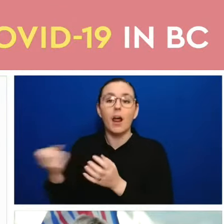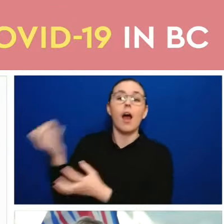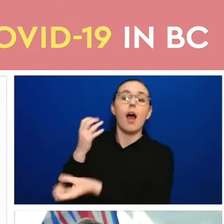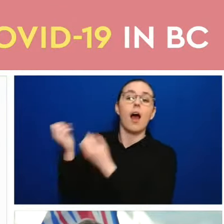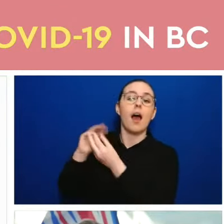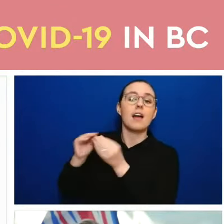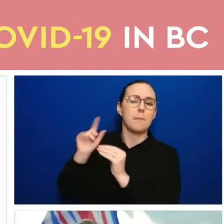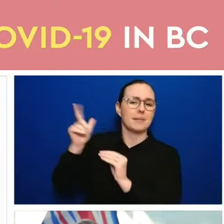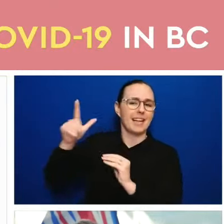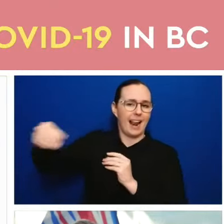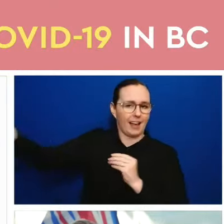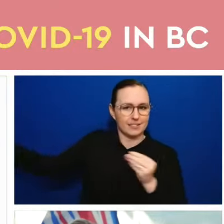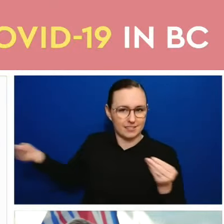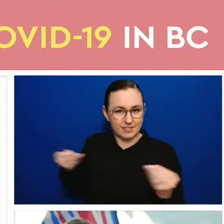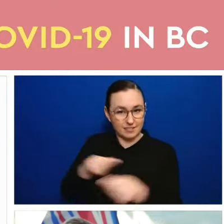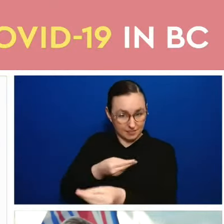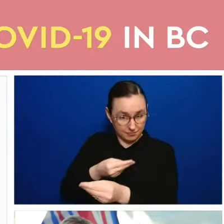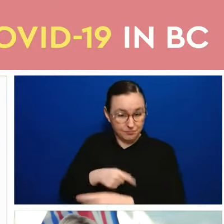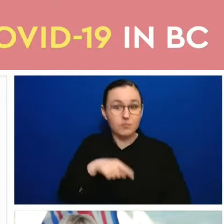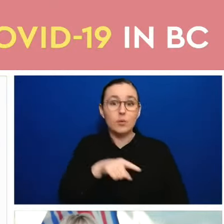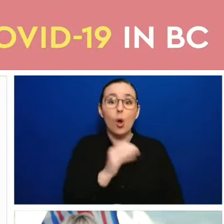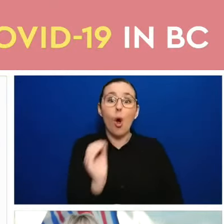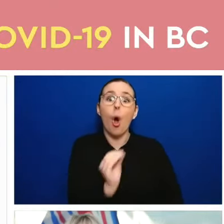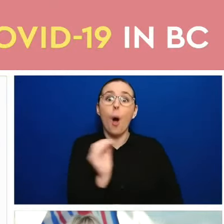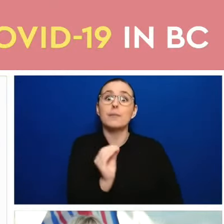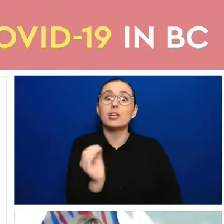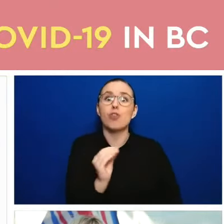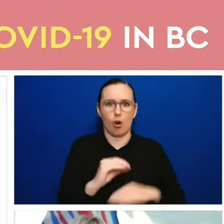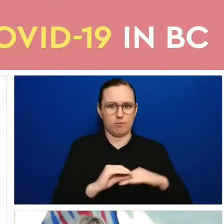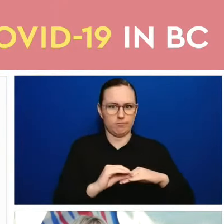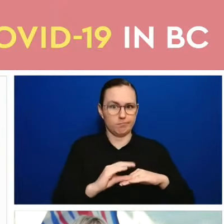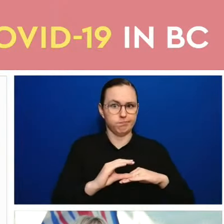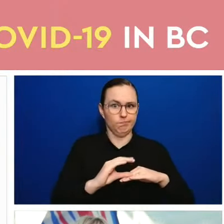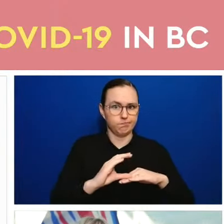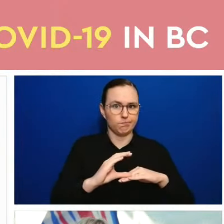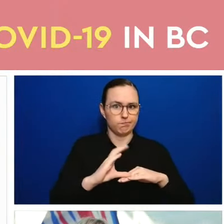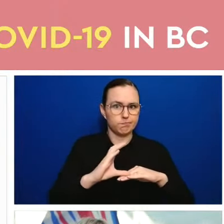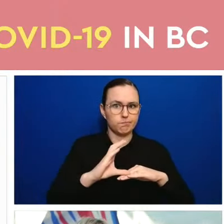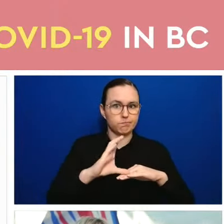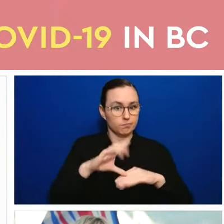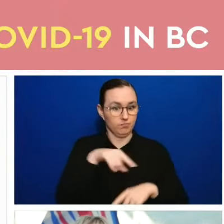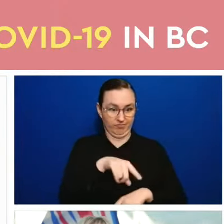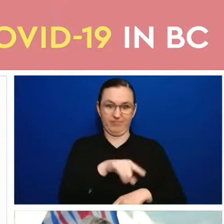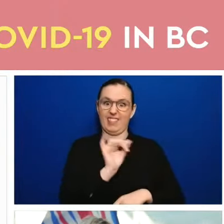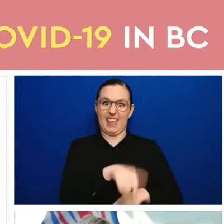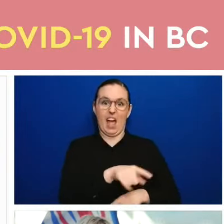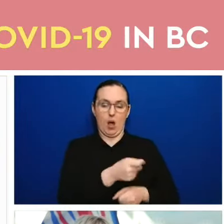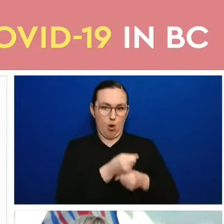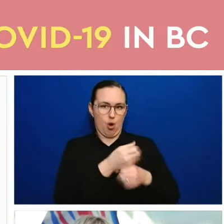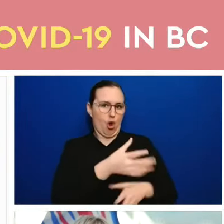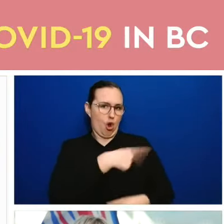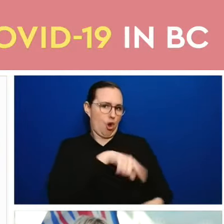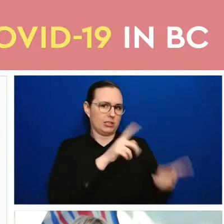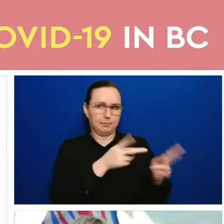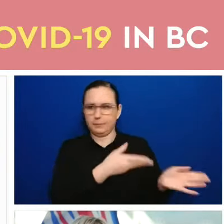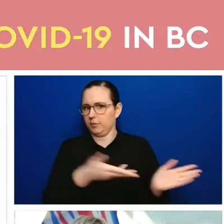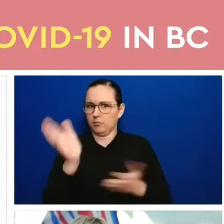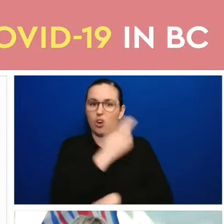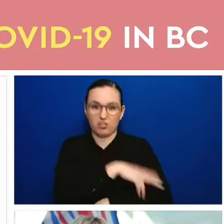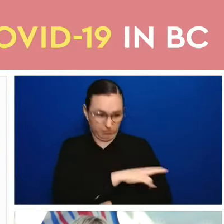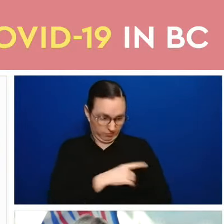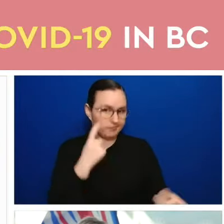have progressed into January,